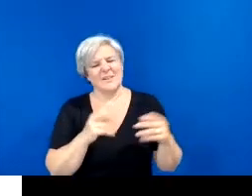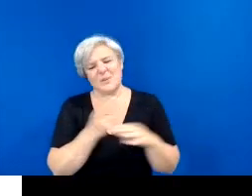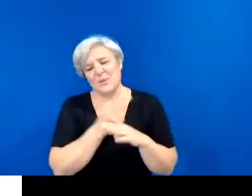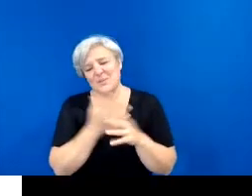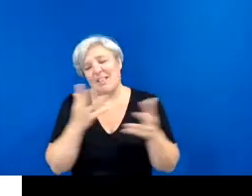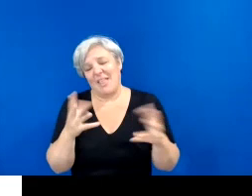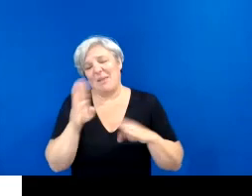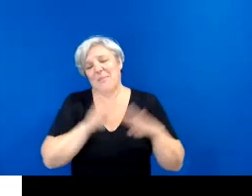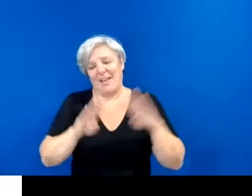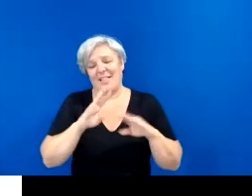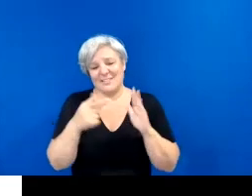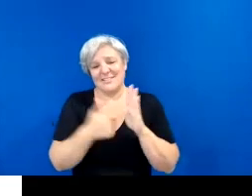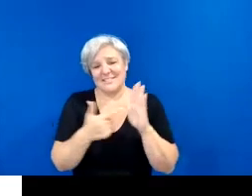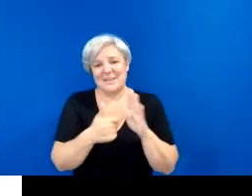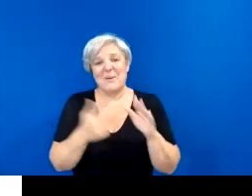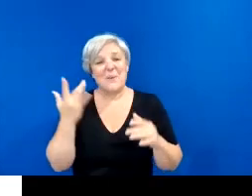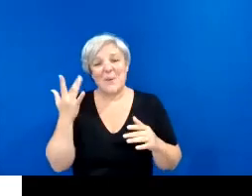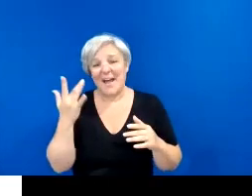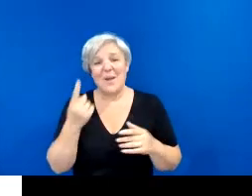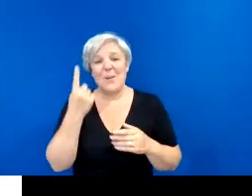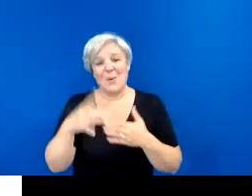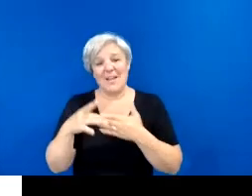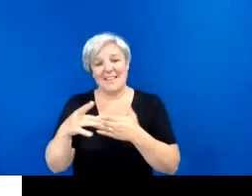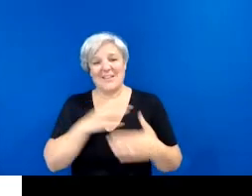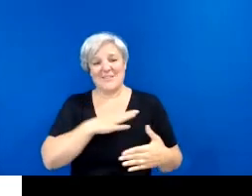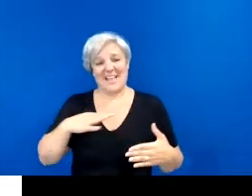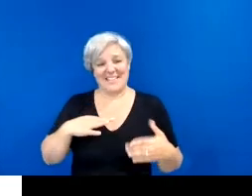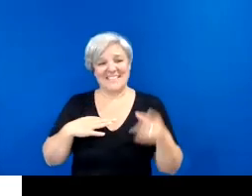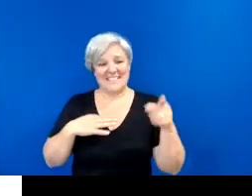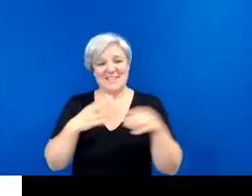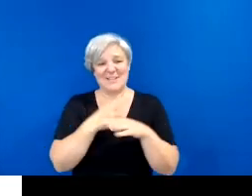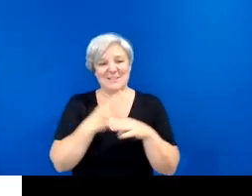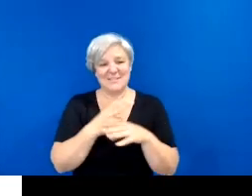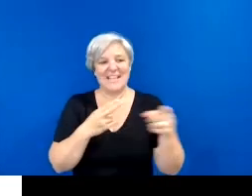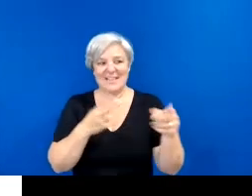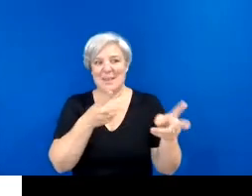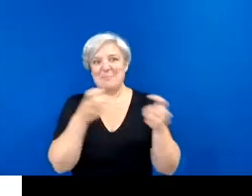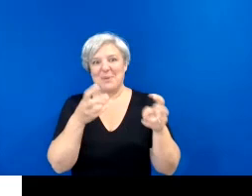because one of the lead faculty who works on it is a biology instructor. So I think they pull a lot of their examples in there.